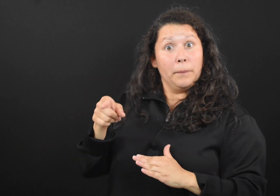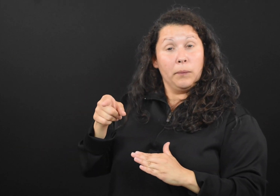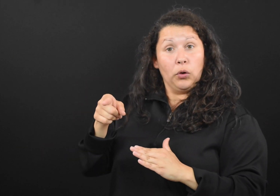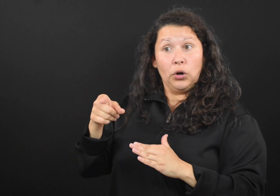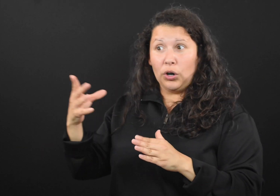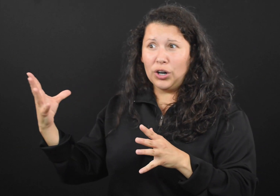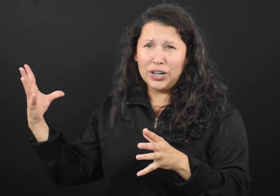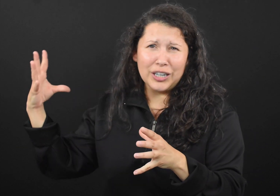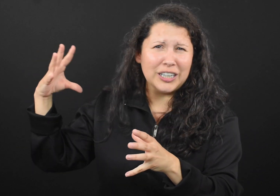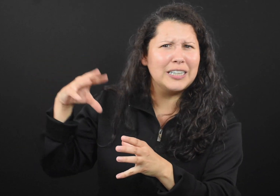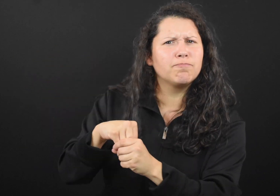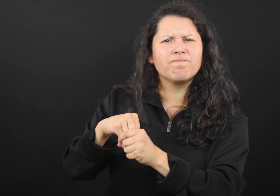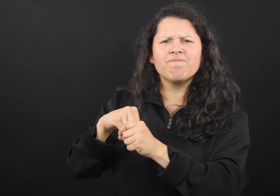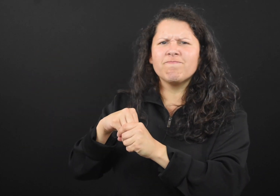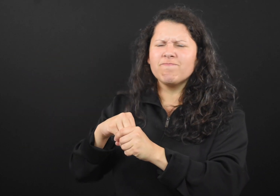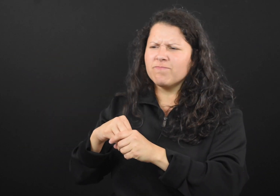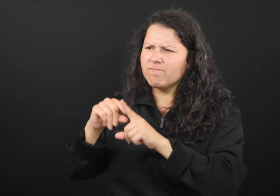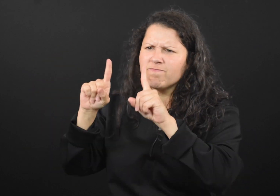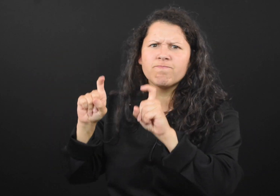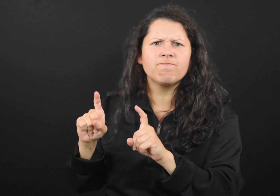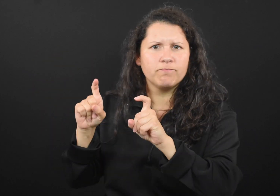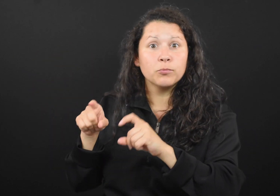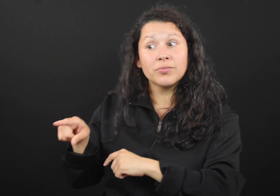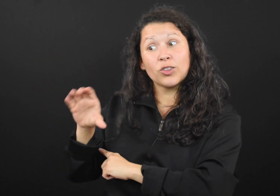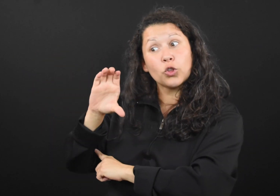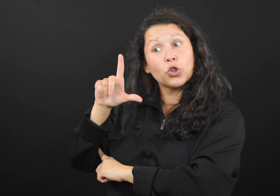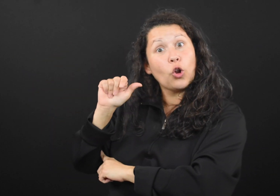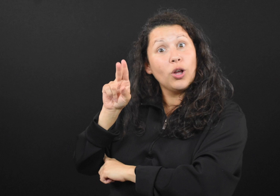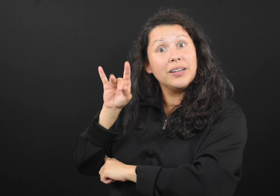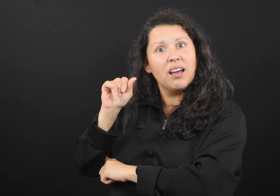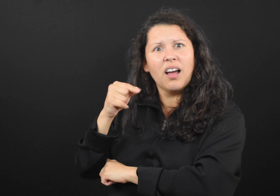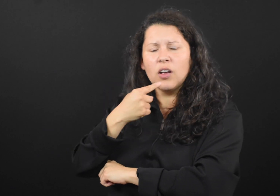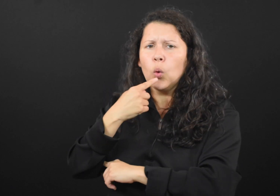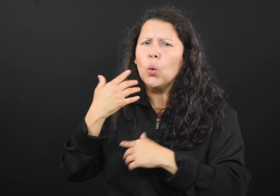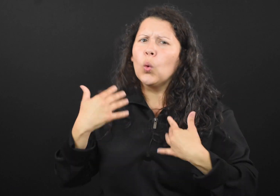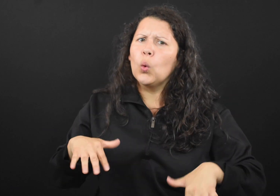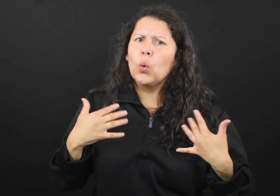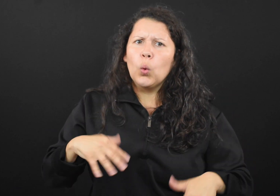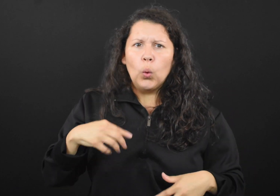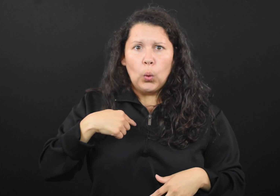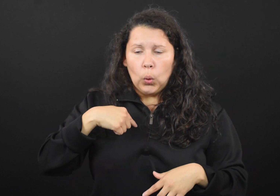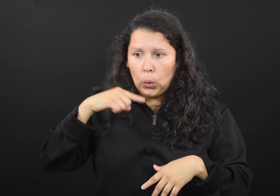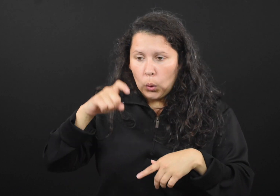“We had to really figure out who had boots on the ground and could mobilize forces,” she says.